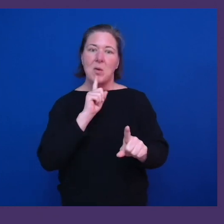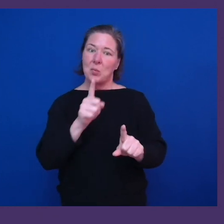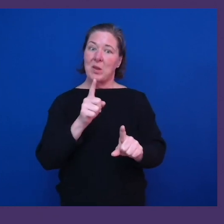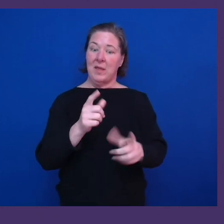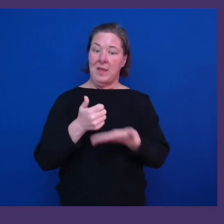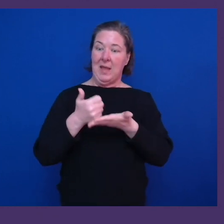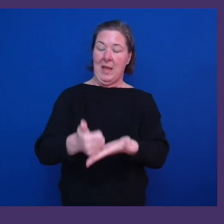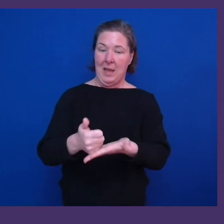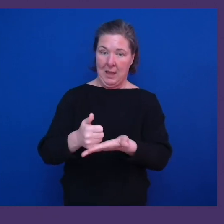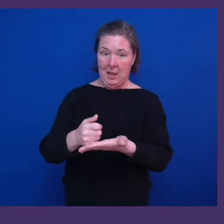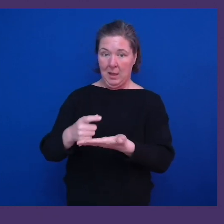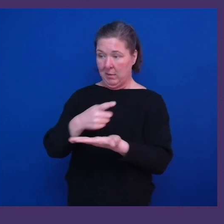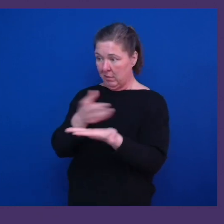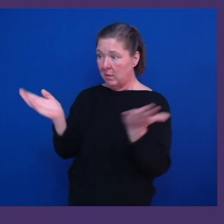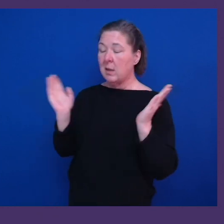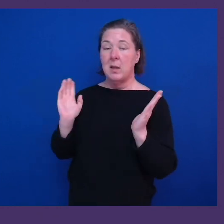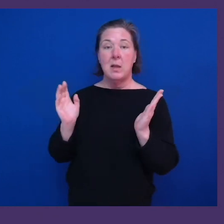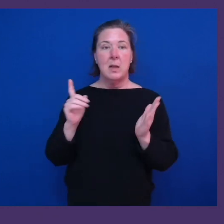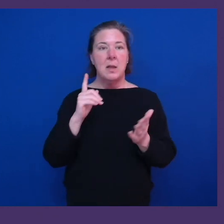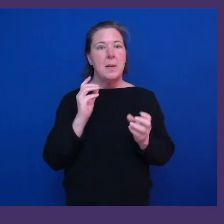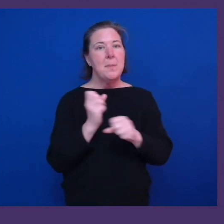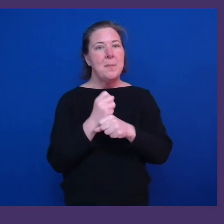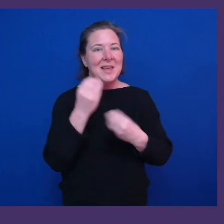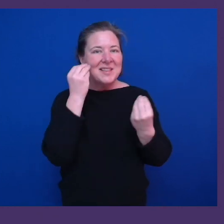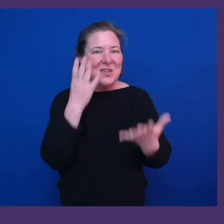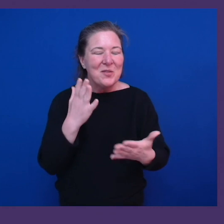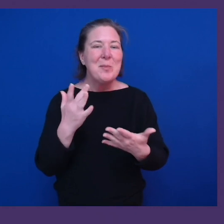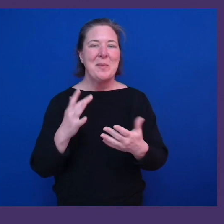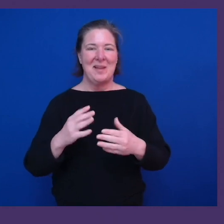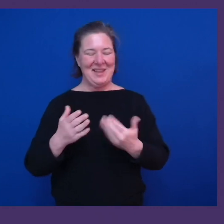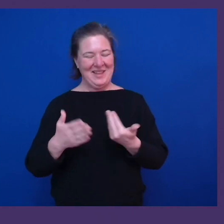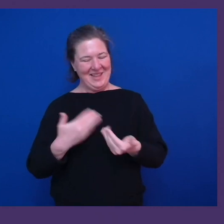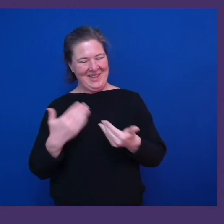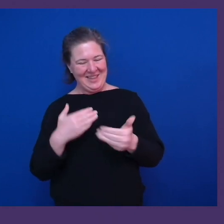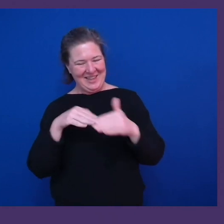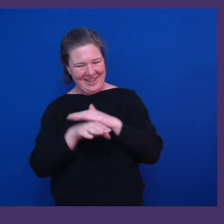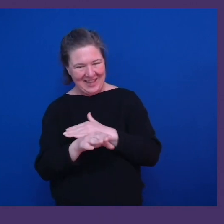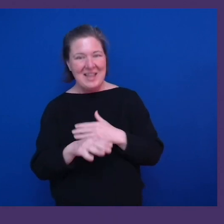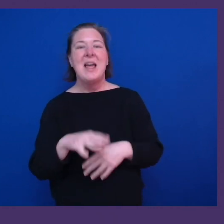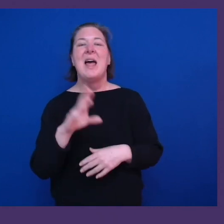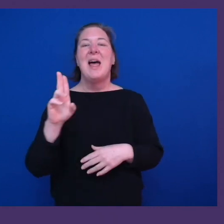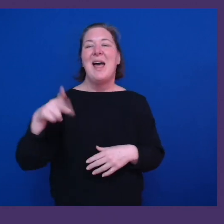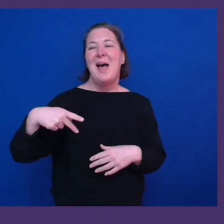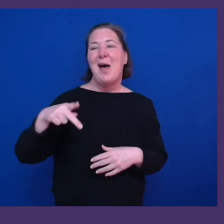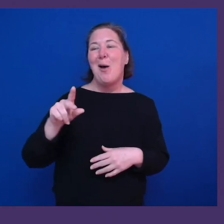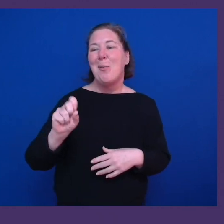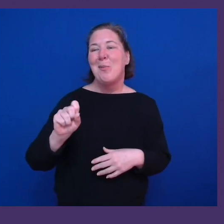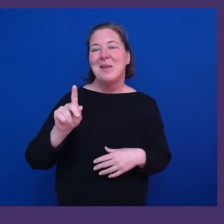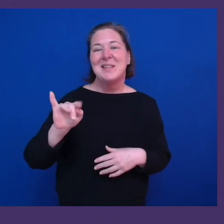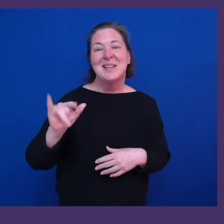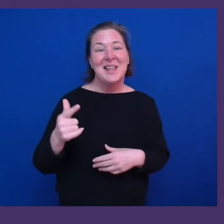easier and upskilling. Talking of upskilling, Keely, your organization, Making Space,